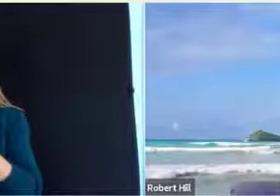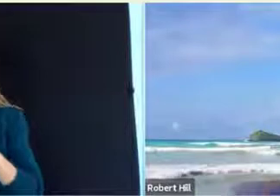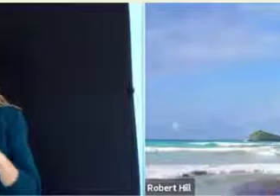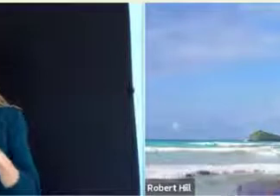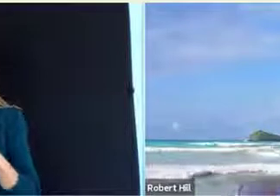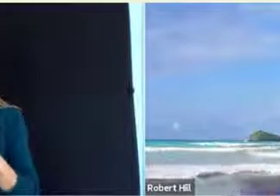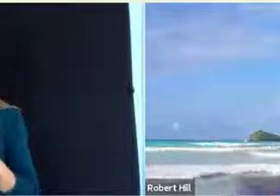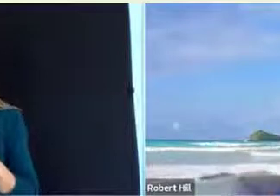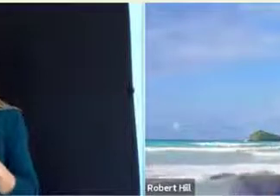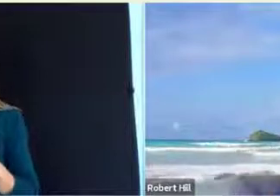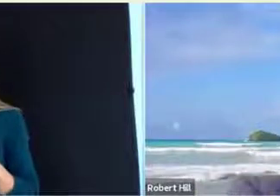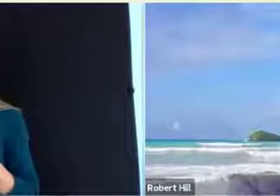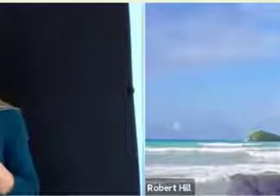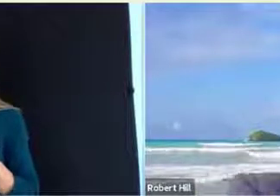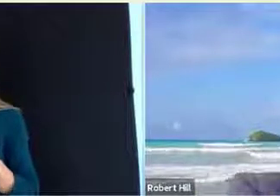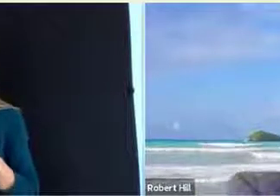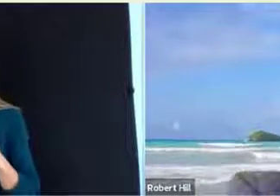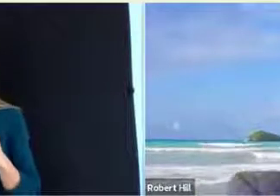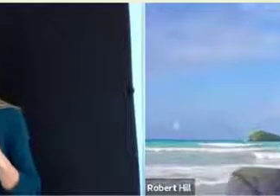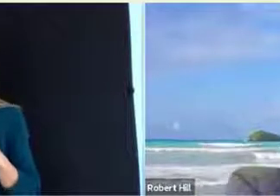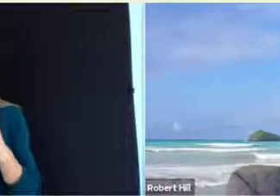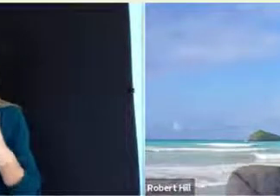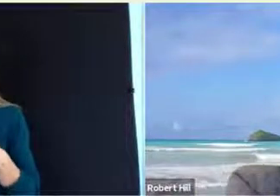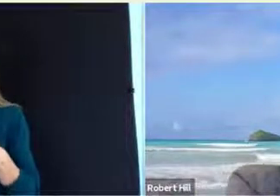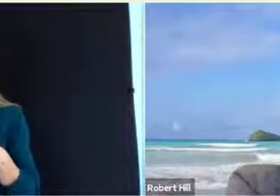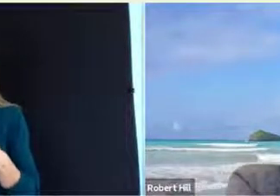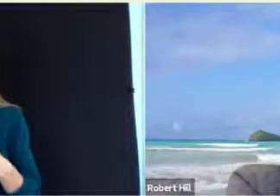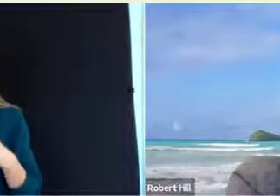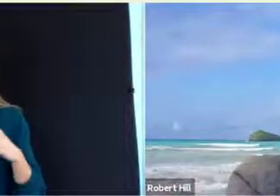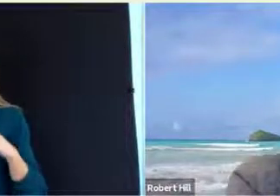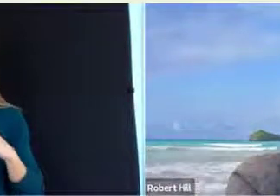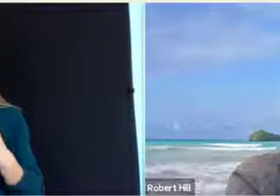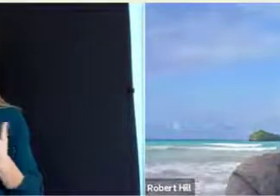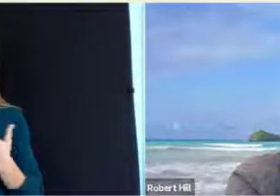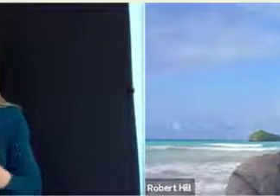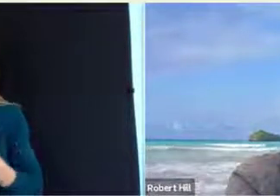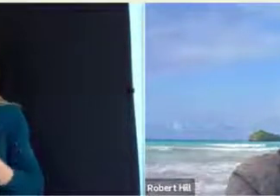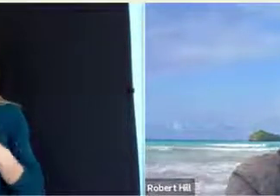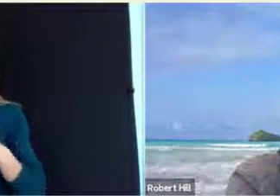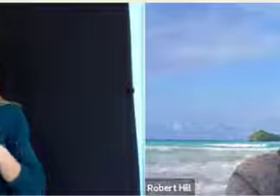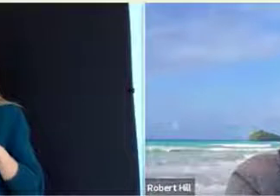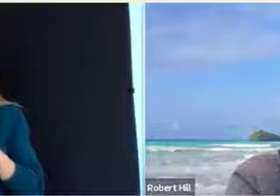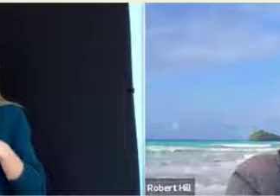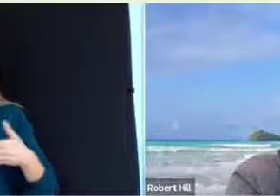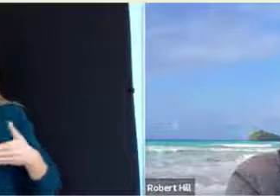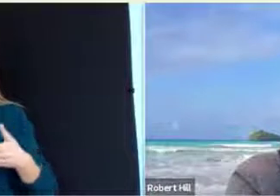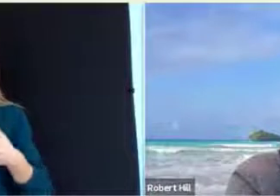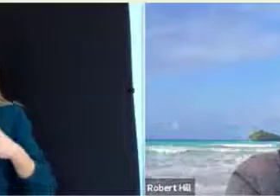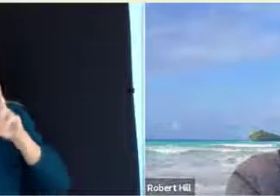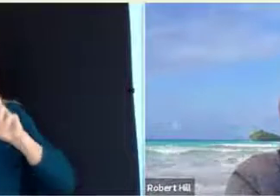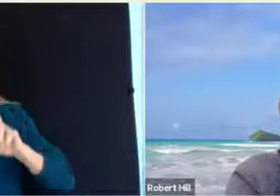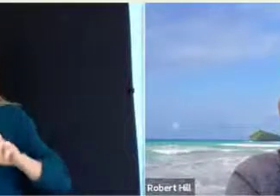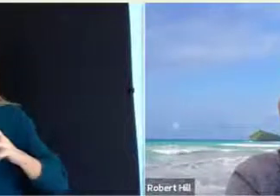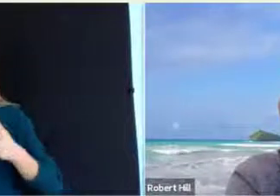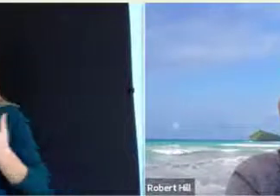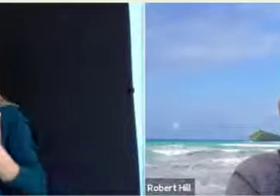So, I'm gonna talk a little bit about newborn screening and the basics. Newborn screening, it's just a few drops of blood